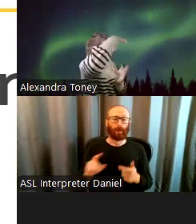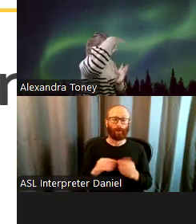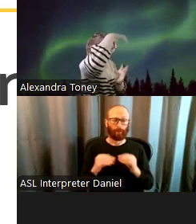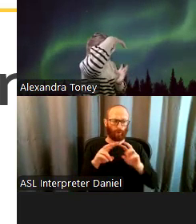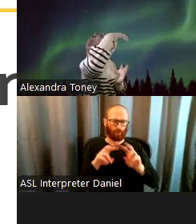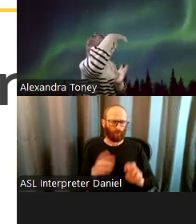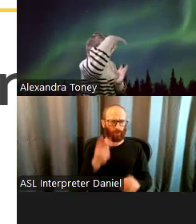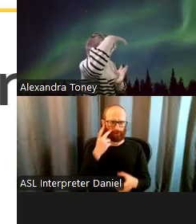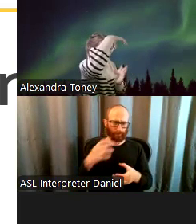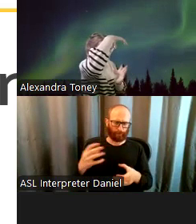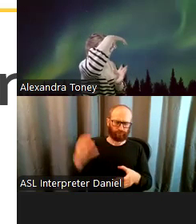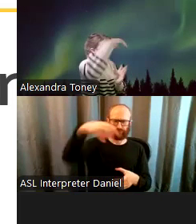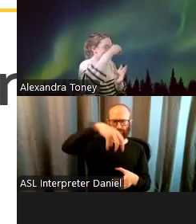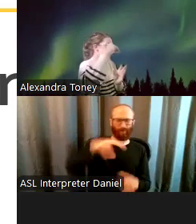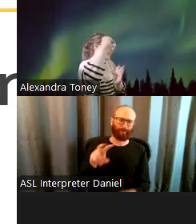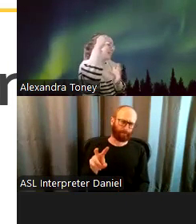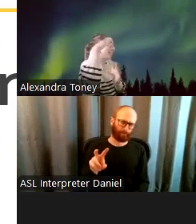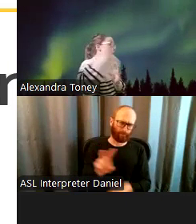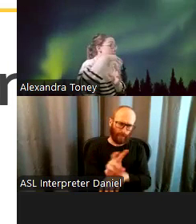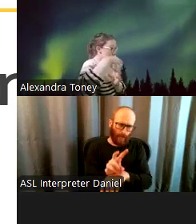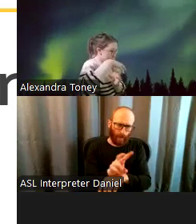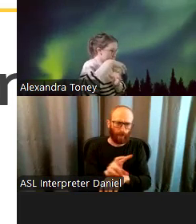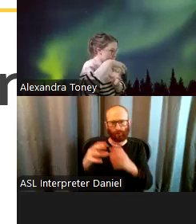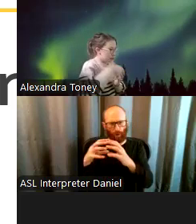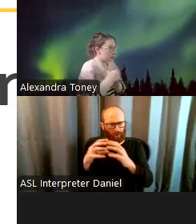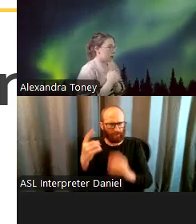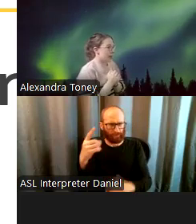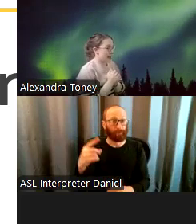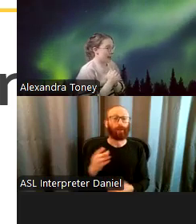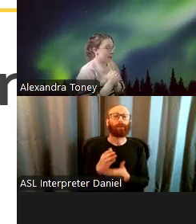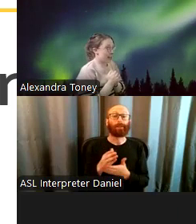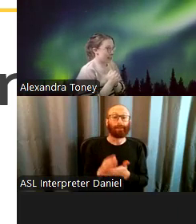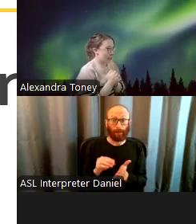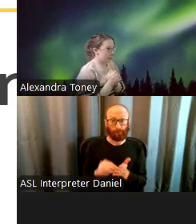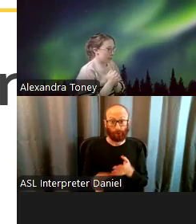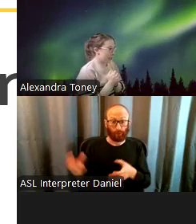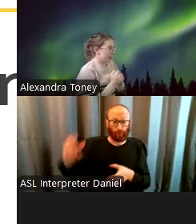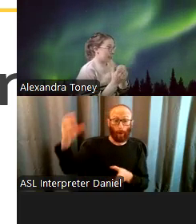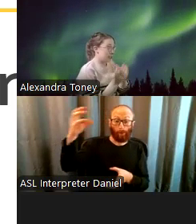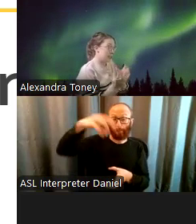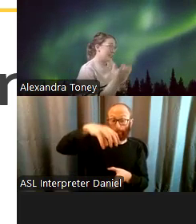the coconut scoop on top. This is some students are going to have an IEP and so this is